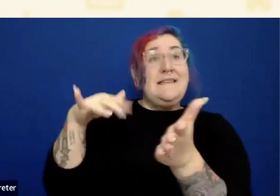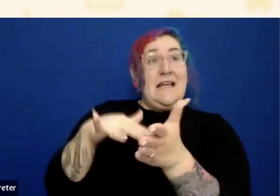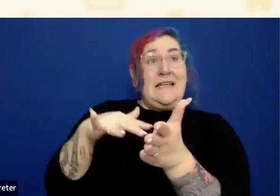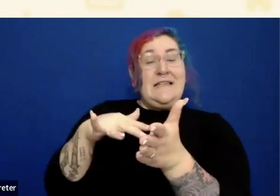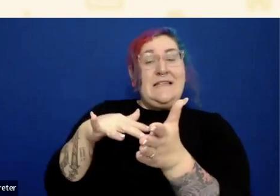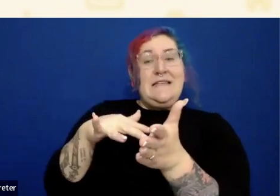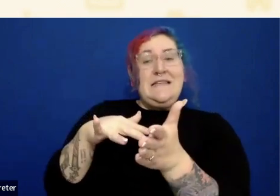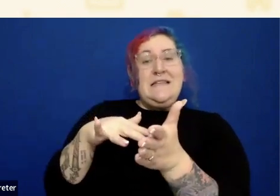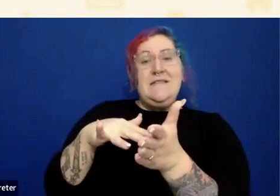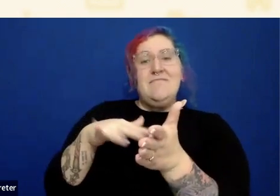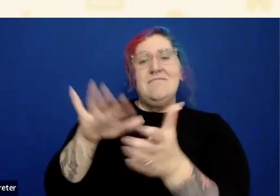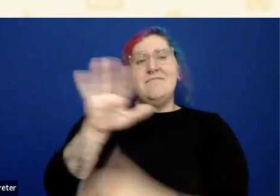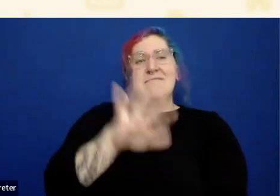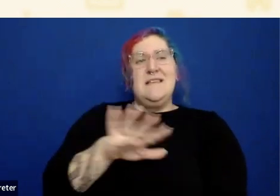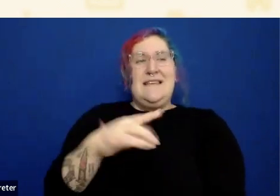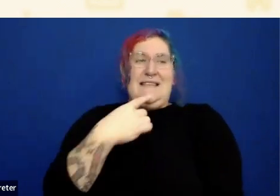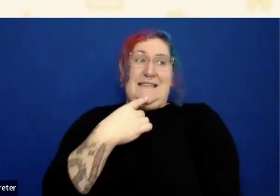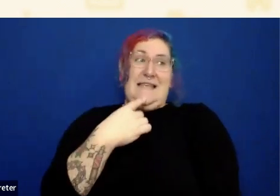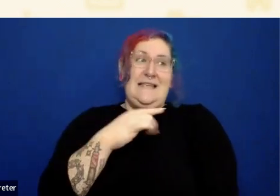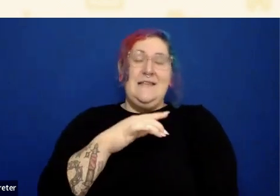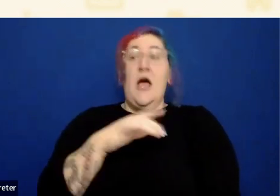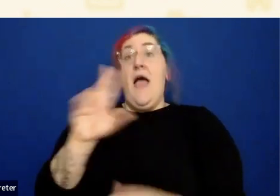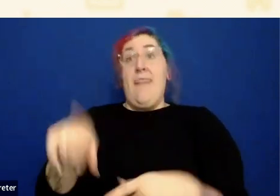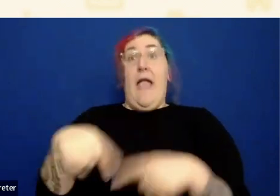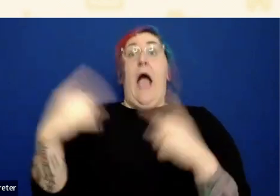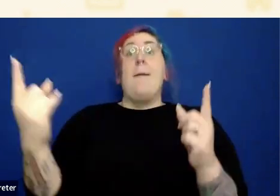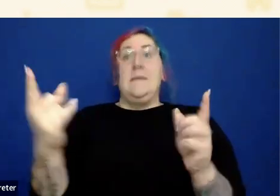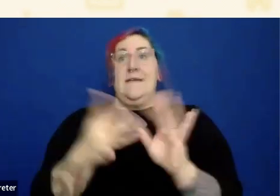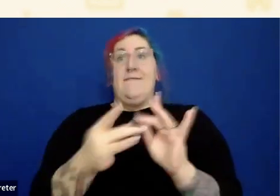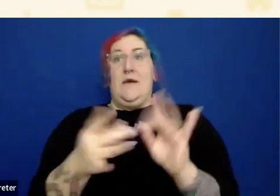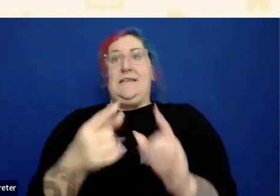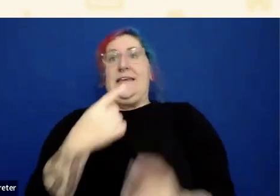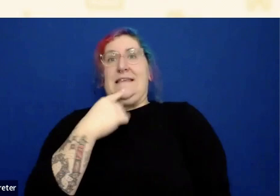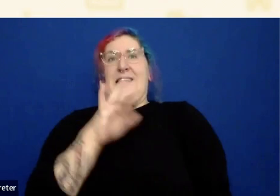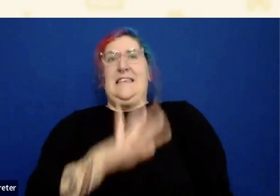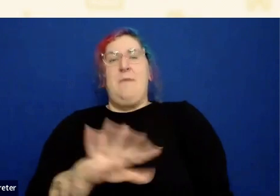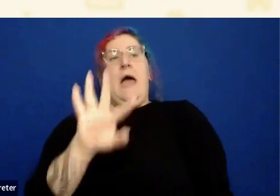97% of sites have at least one accessibility issue.